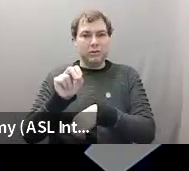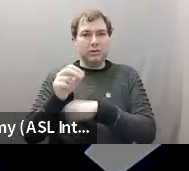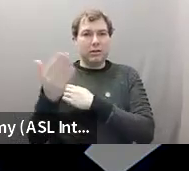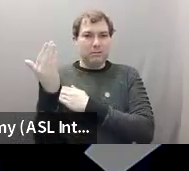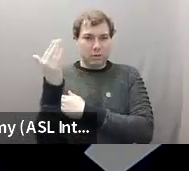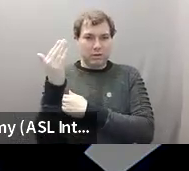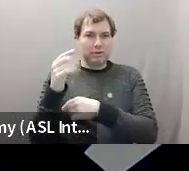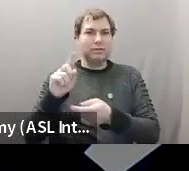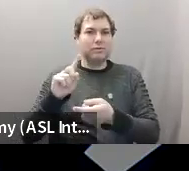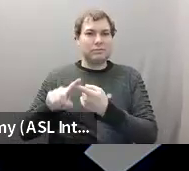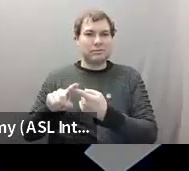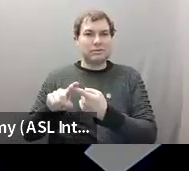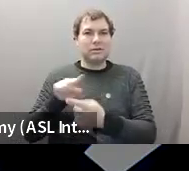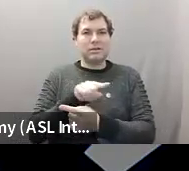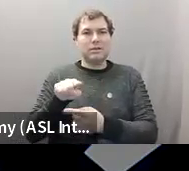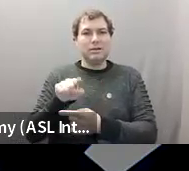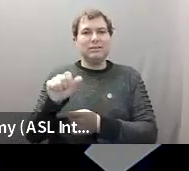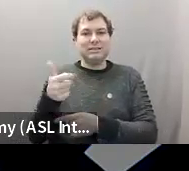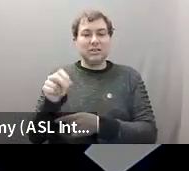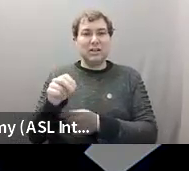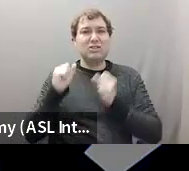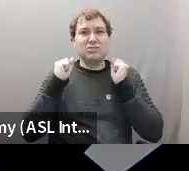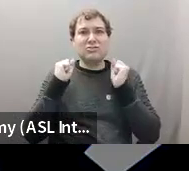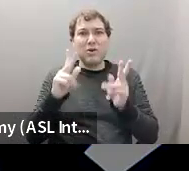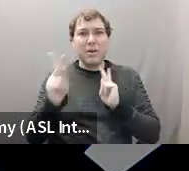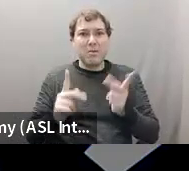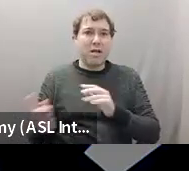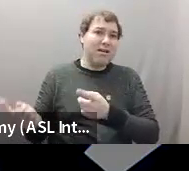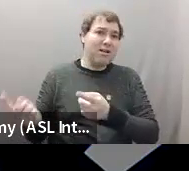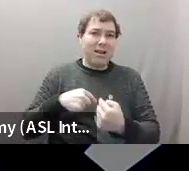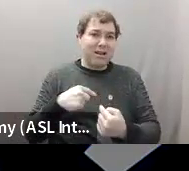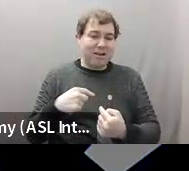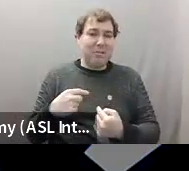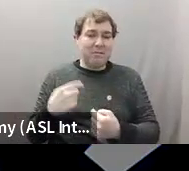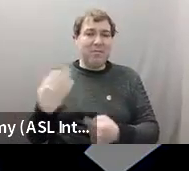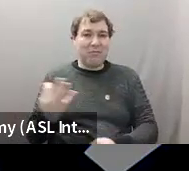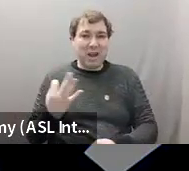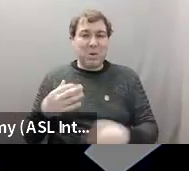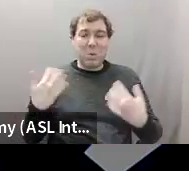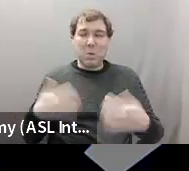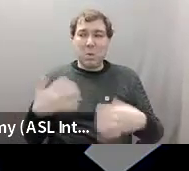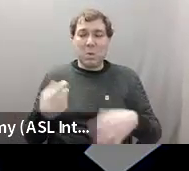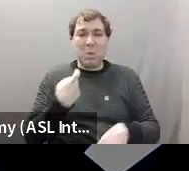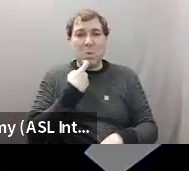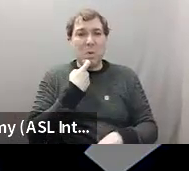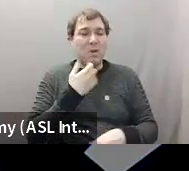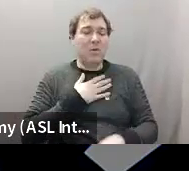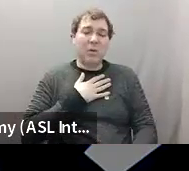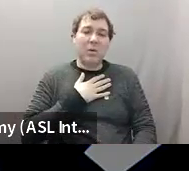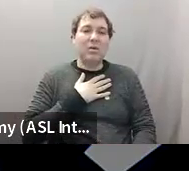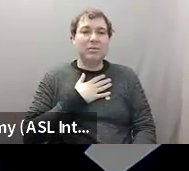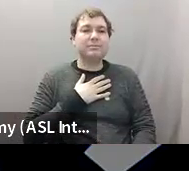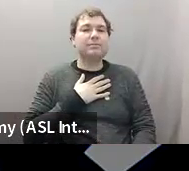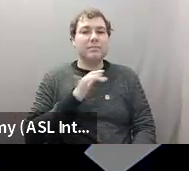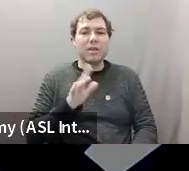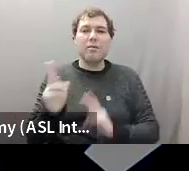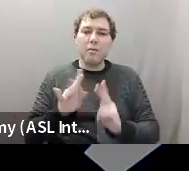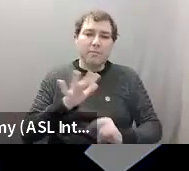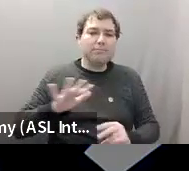Lynnie Downum-Hanzal: to 1030, and I got a lot of people showed up last Friday, so it made me really excited. But that population wants to hear a lot about